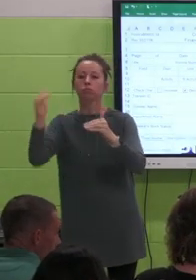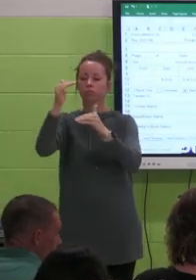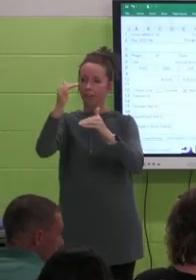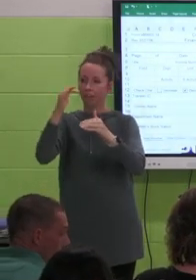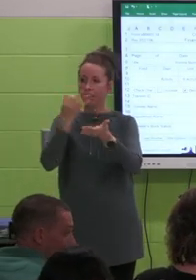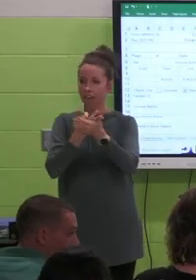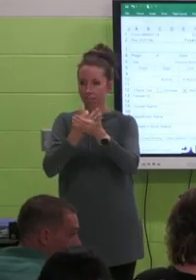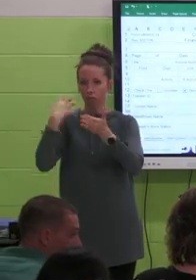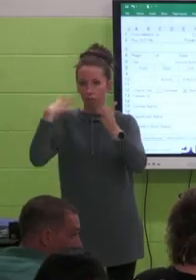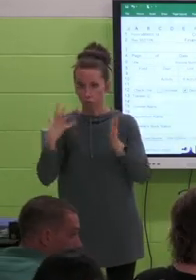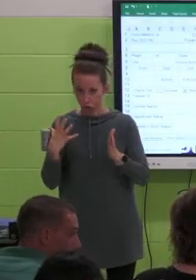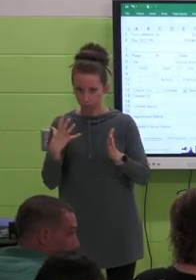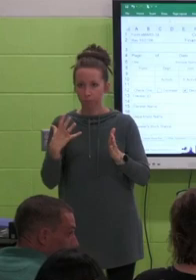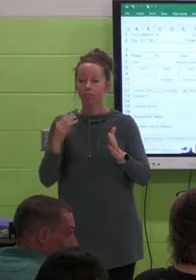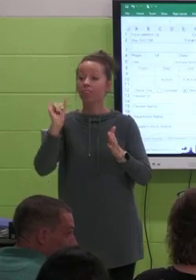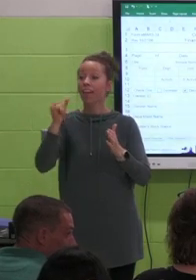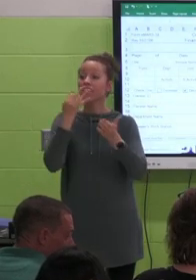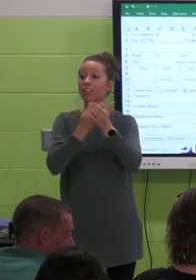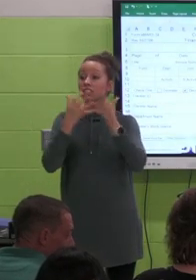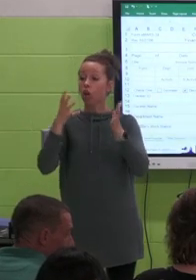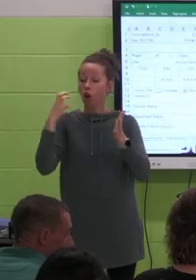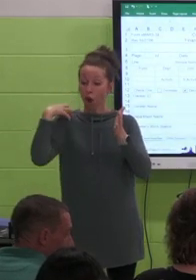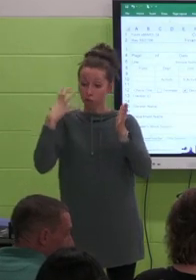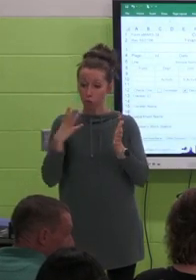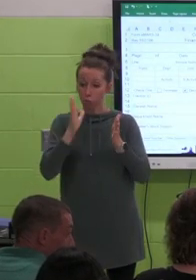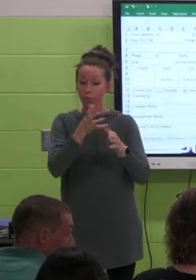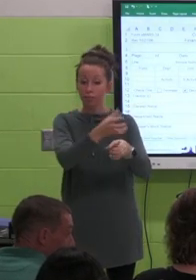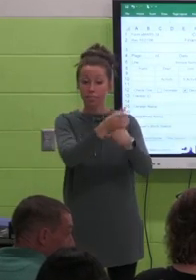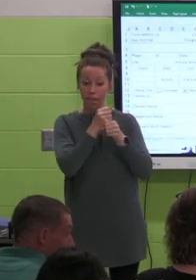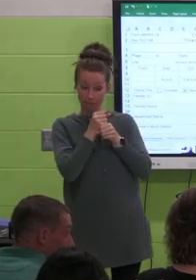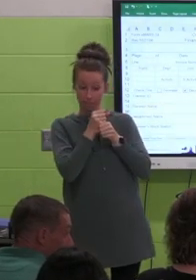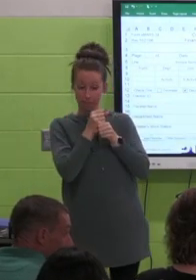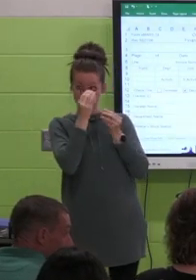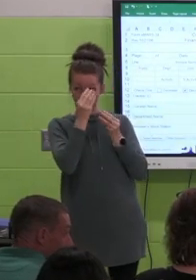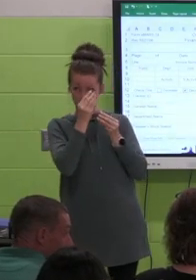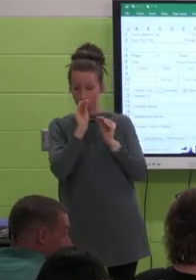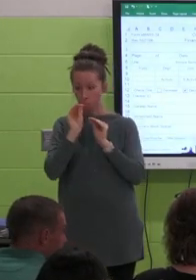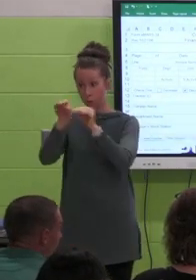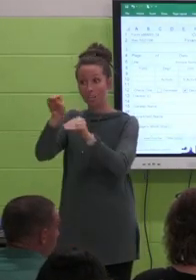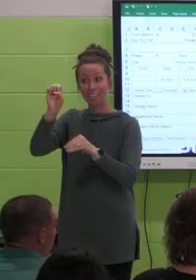great finance officer then takes the information that comes to them uhuh puts it into EMARS it goes